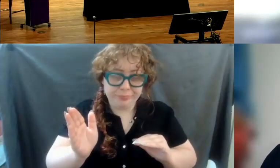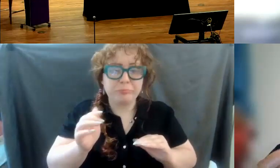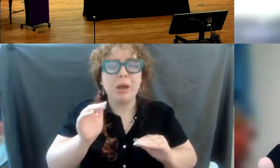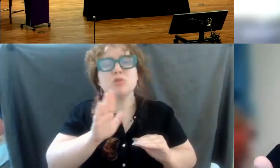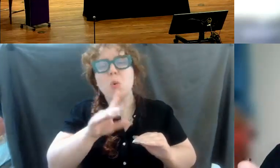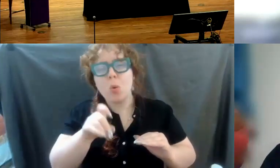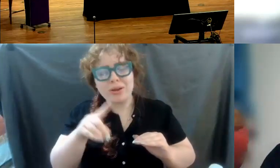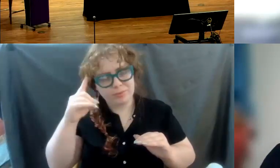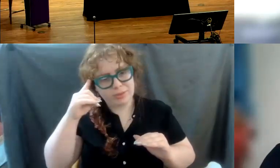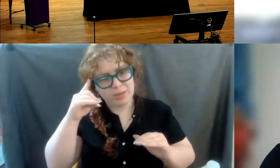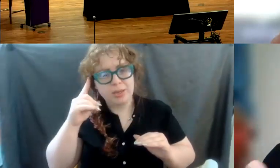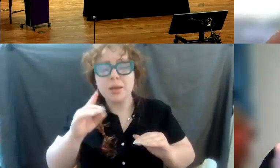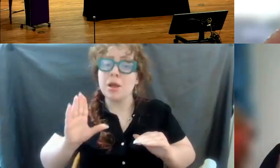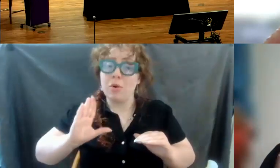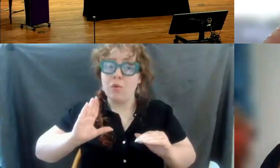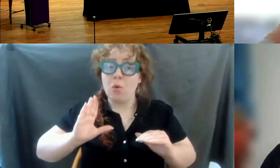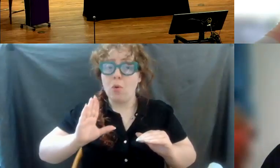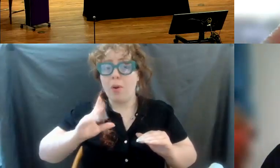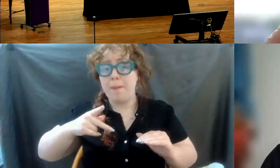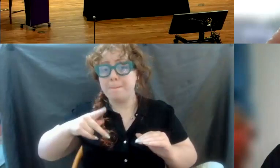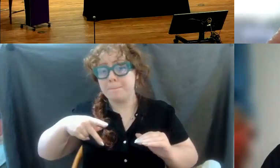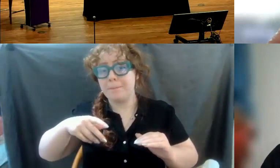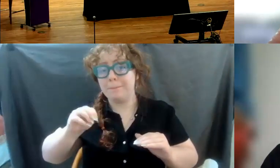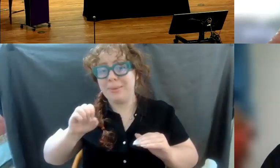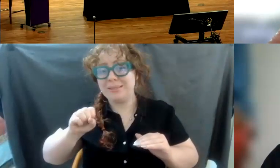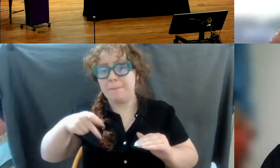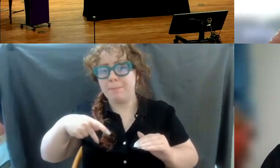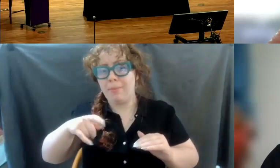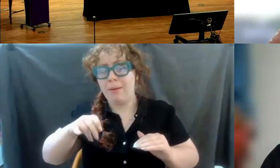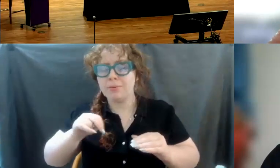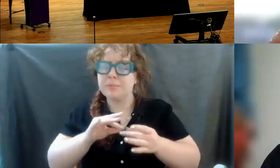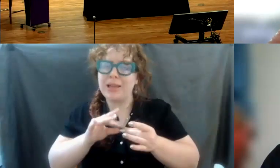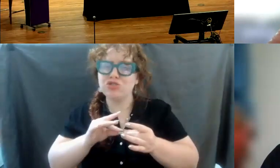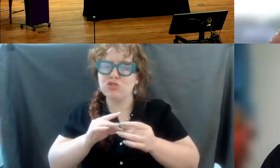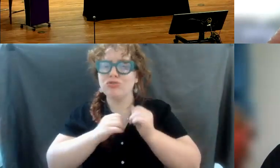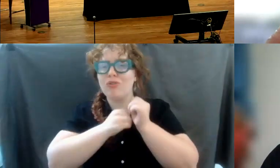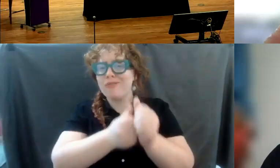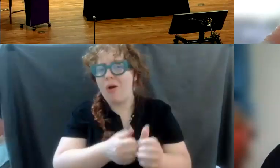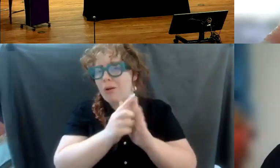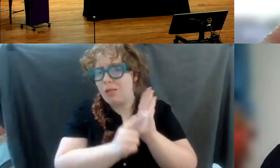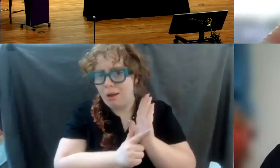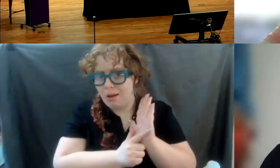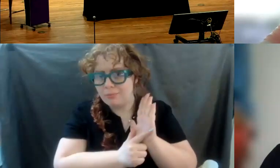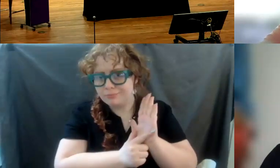she spoke about compliance, even I think there's a larger question that I wrestle with often about